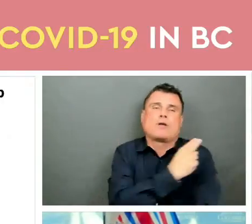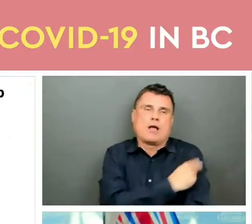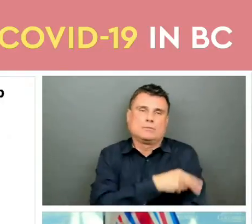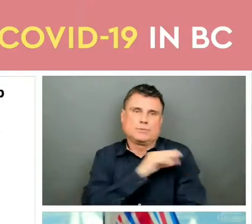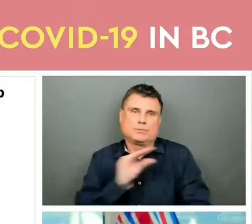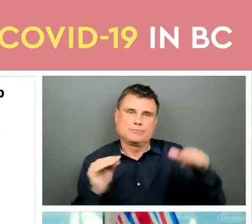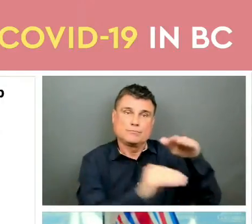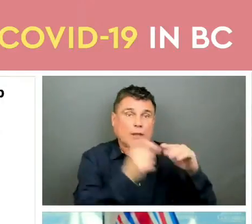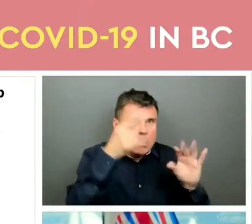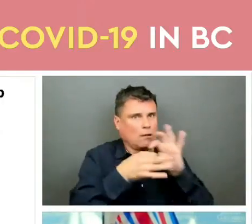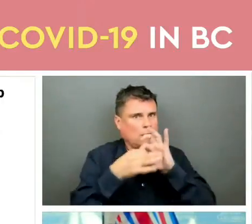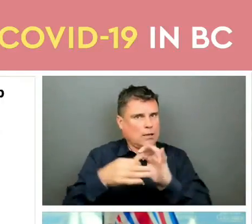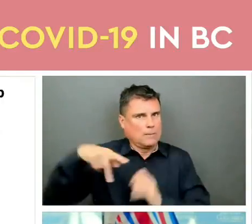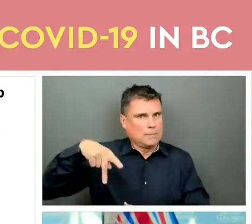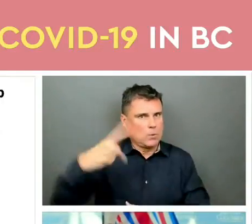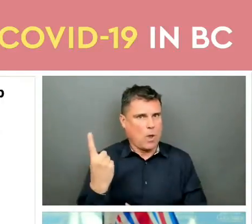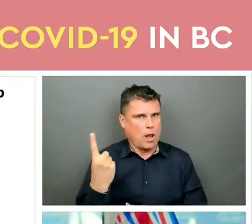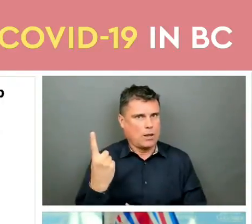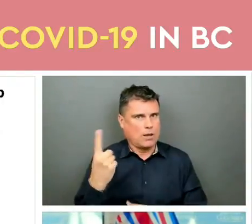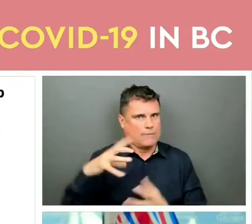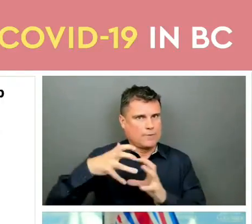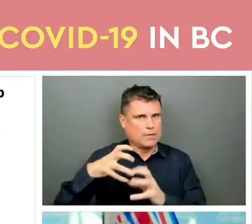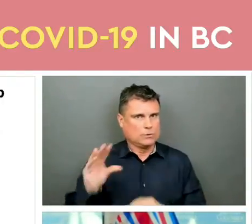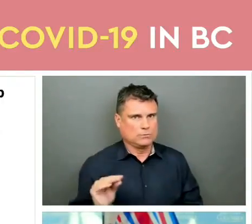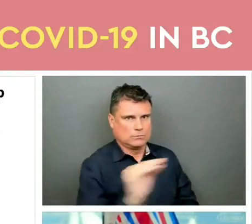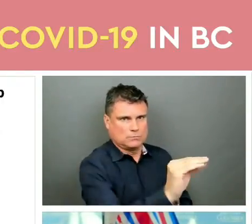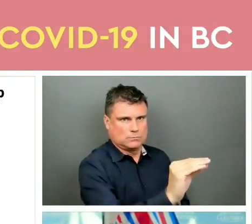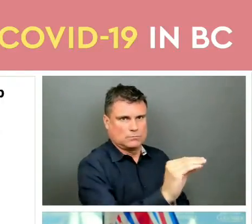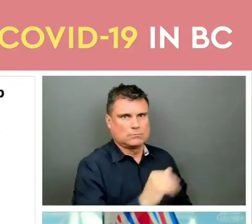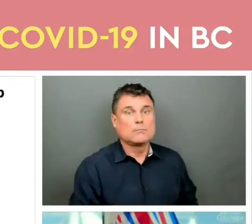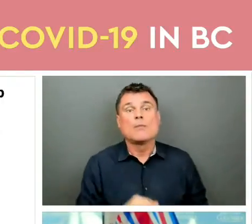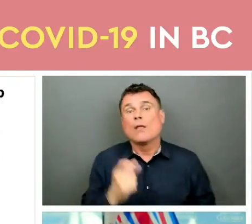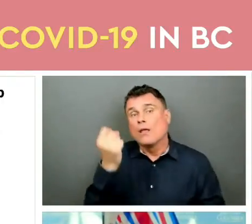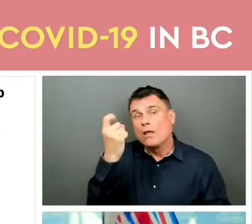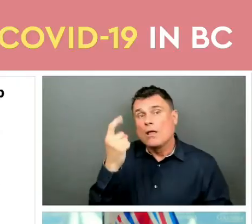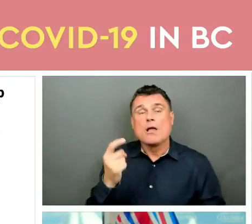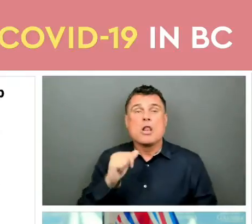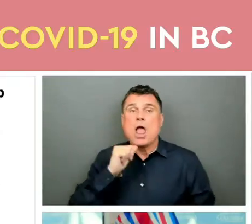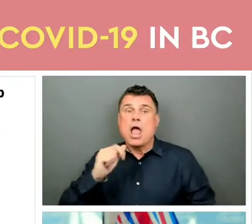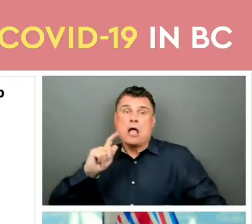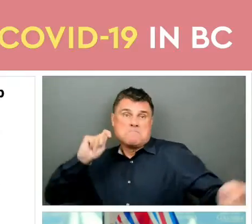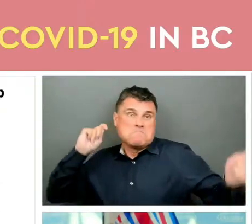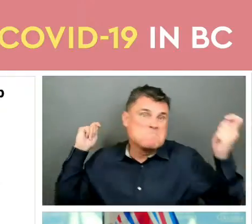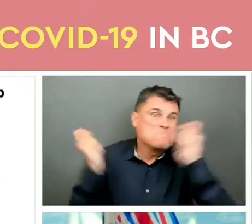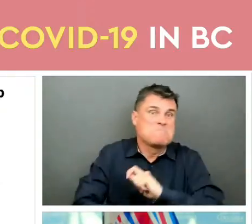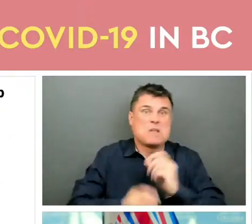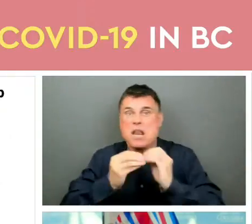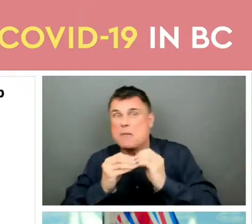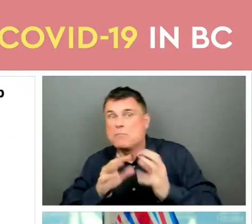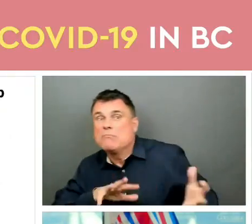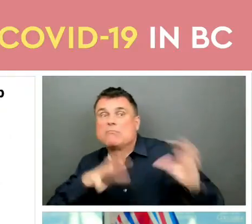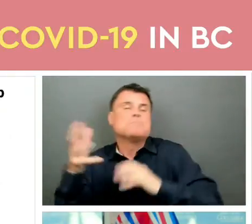whether or not were hospital who were hospitalized with the P 1 variant. So this tells us we are not